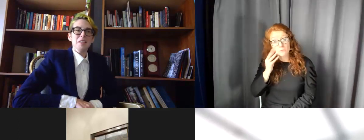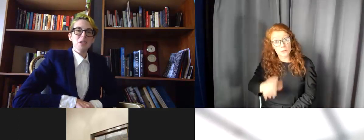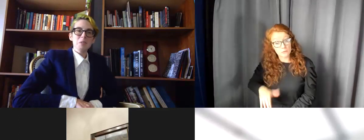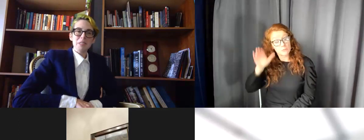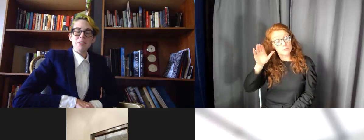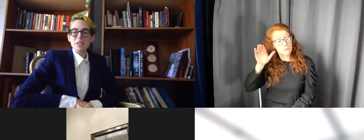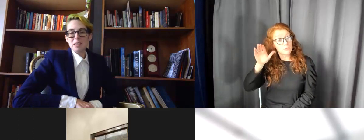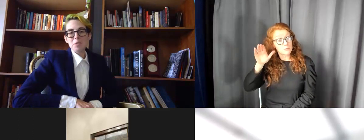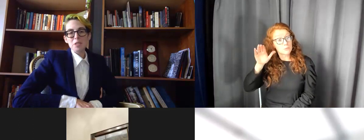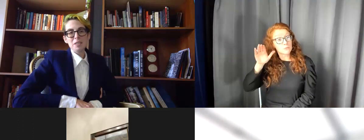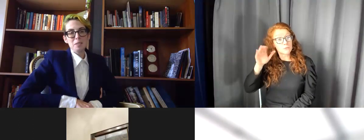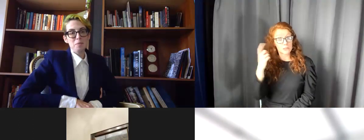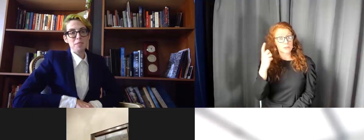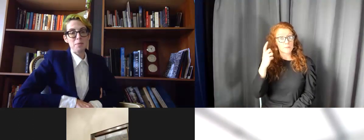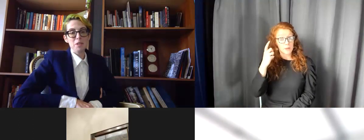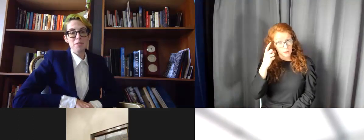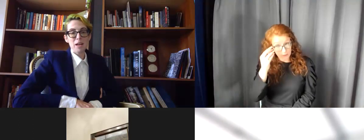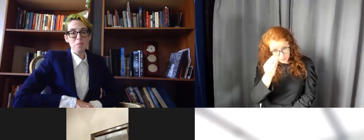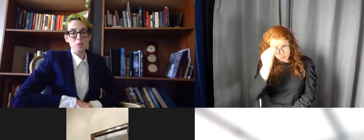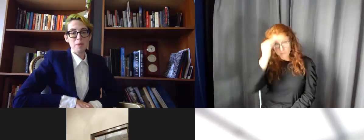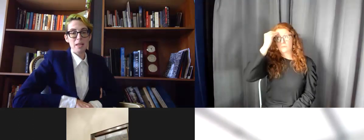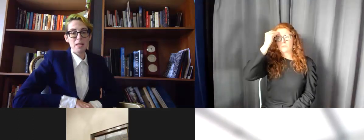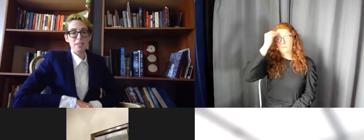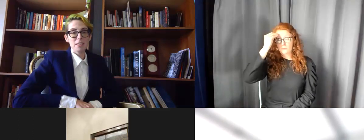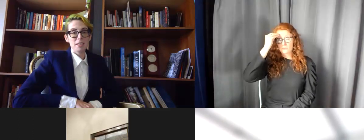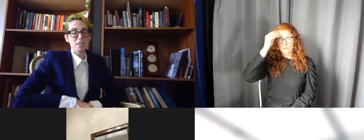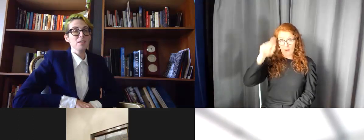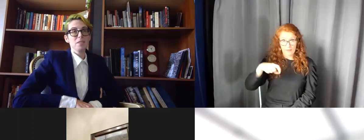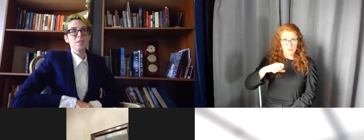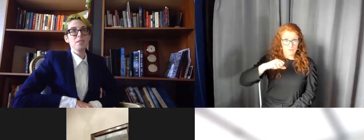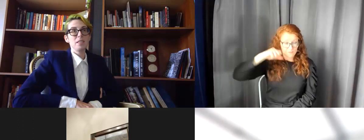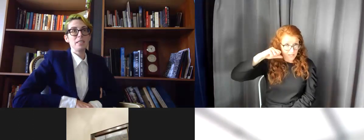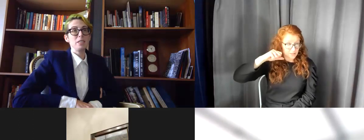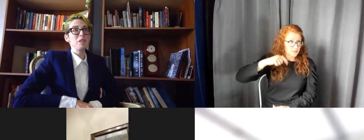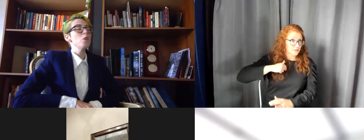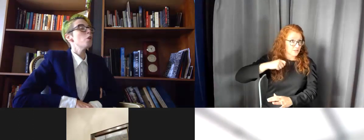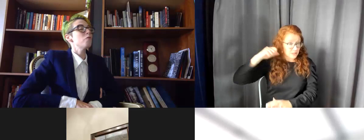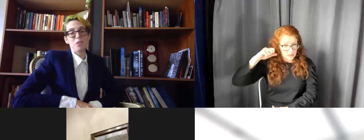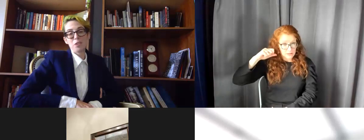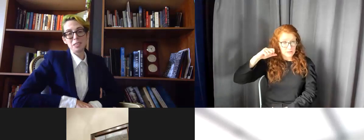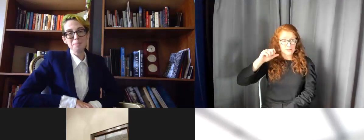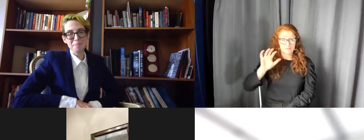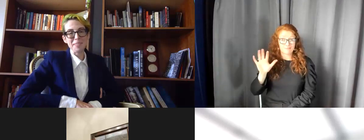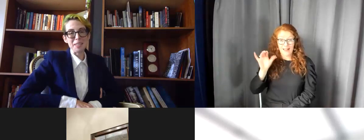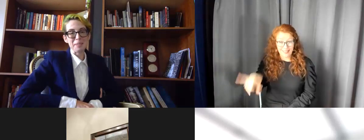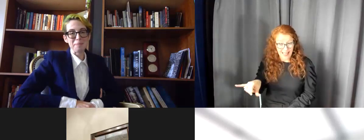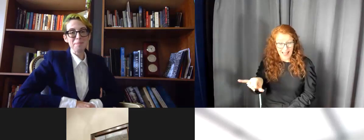Farrah Garland: you know it was definitely something to something to fight and push back against, and it did me no favors. So